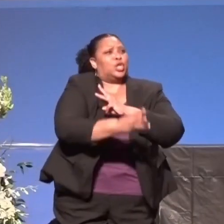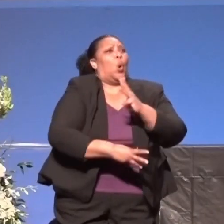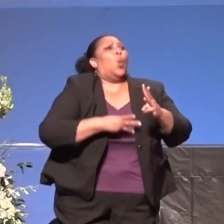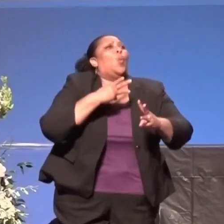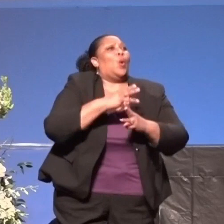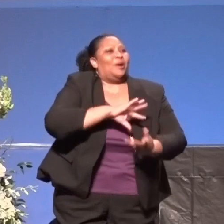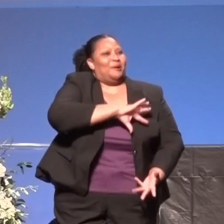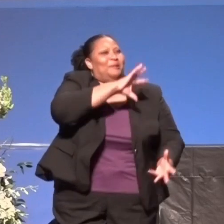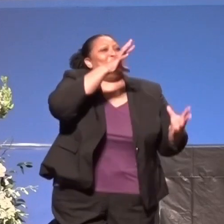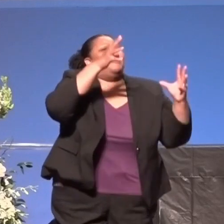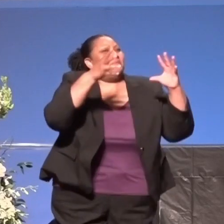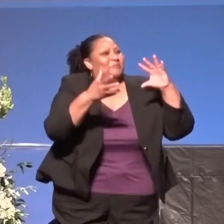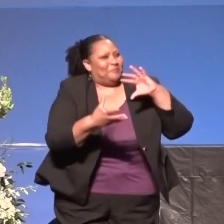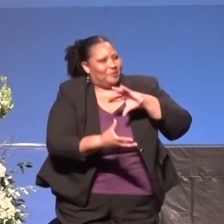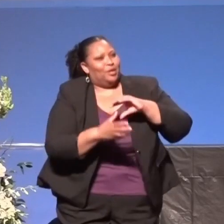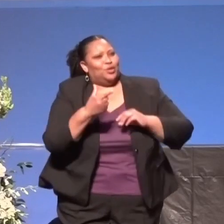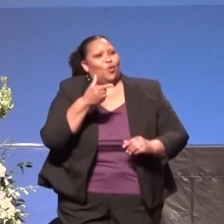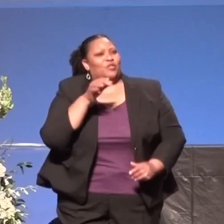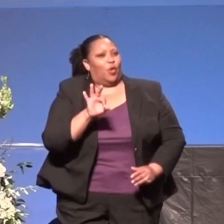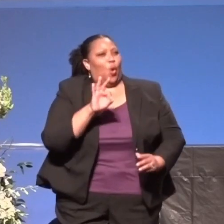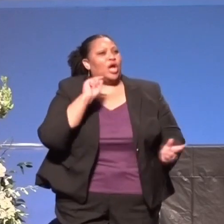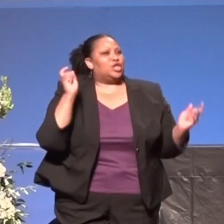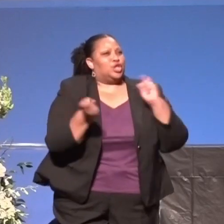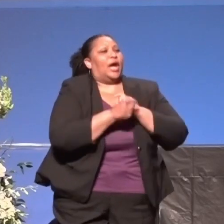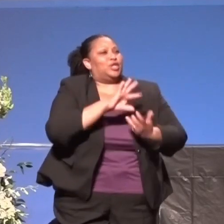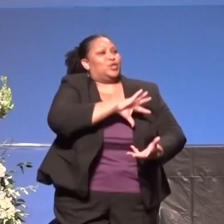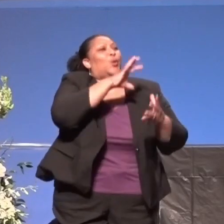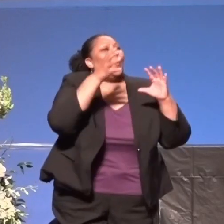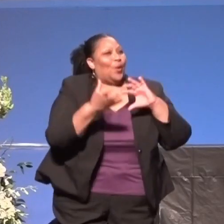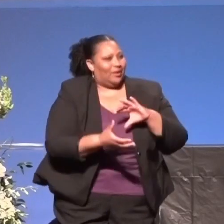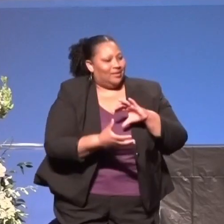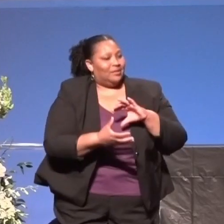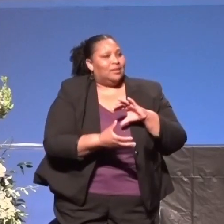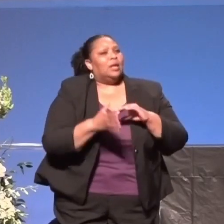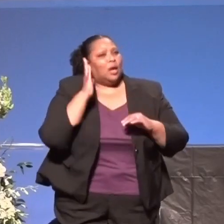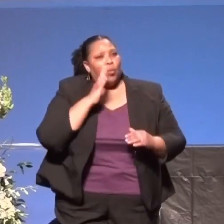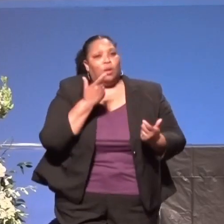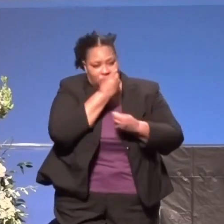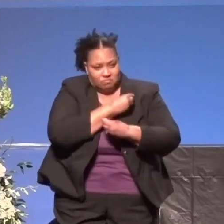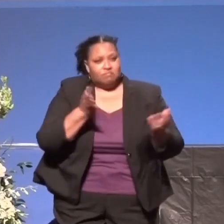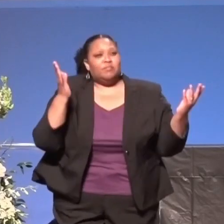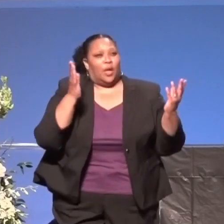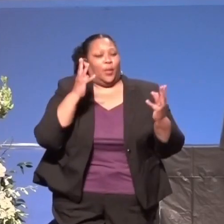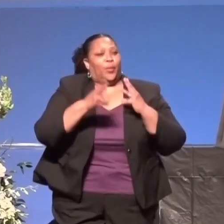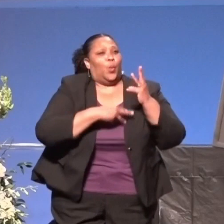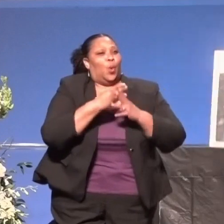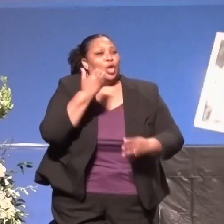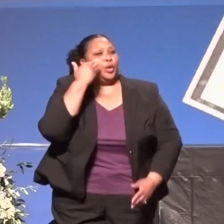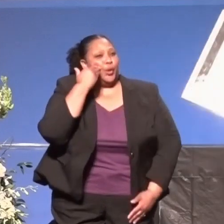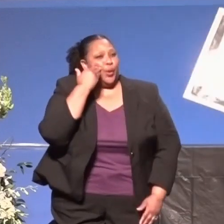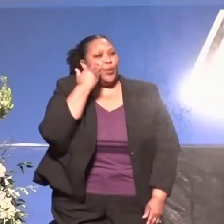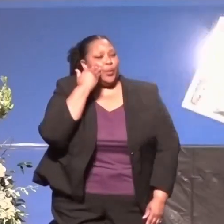WILL KNOW HE MADE A DIFFERENCE IN HIS TIME BECAUSE HE CHANGED NOT ONLY HIS COUNTRY, NOT ONLY THE UNITED STATES, HE CHANGED THE WORLD.